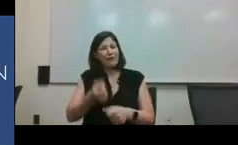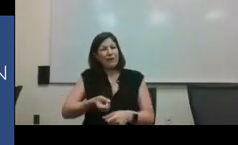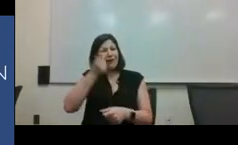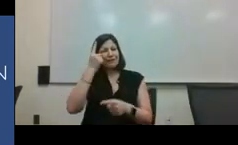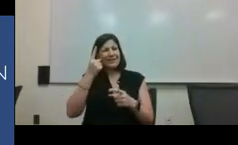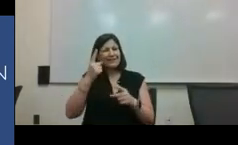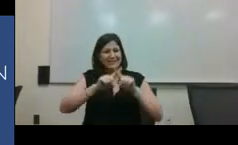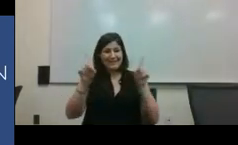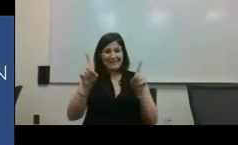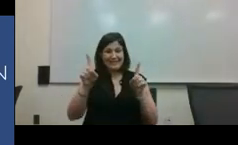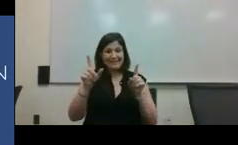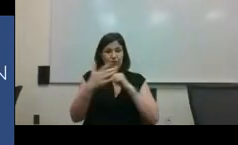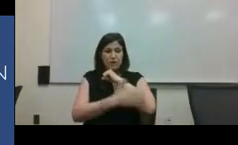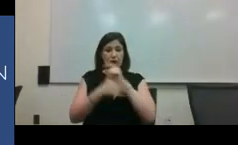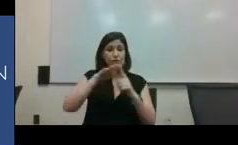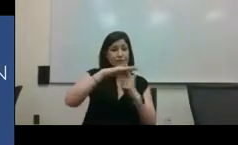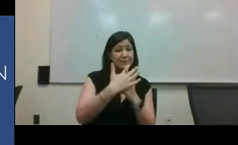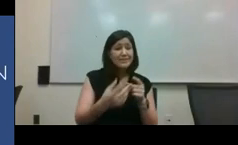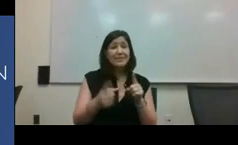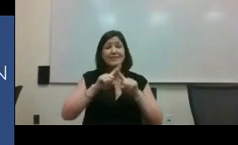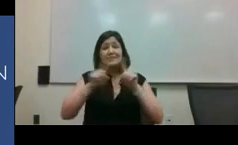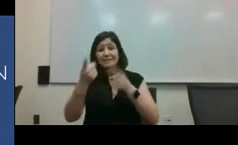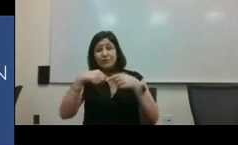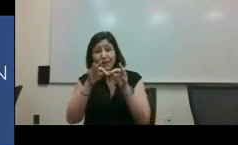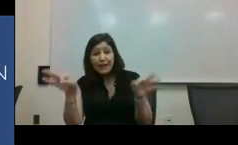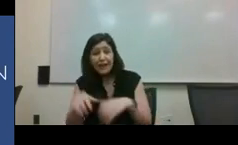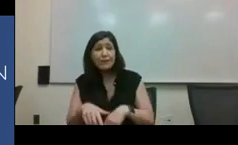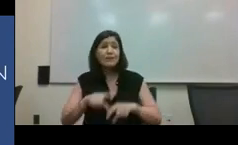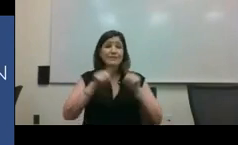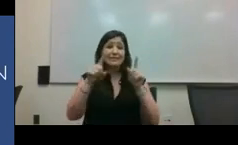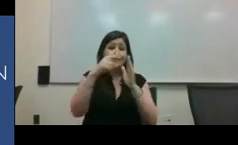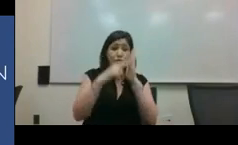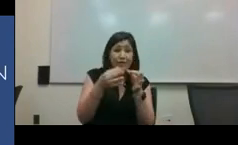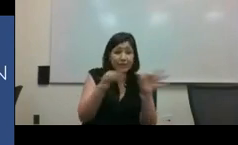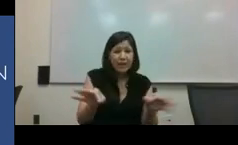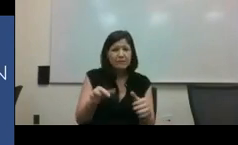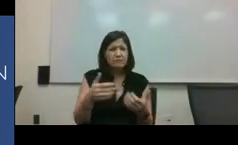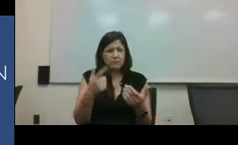in different country contexts and different sign languages, and different reading languages. What are those thresholds?